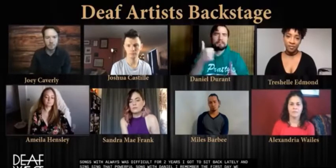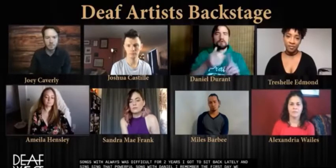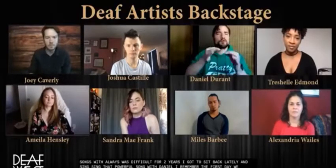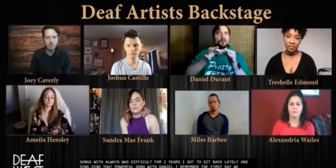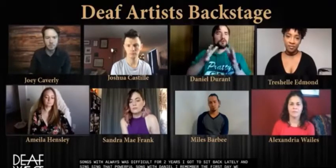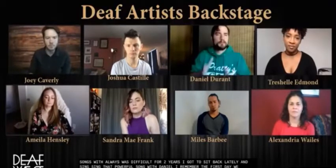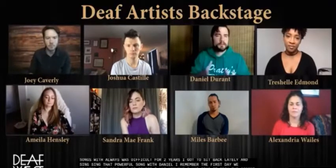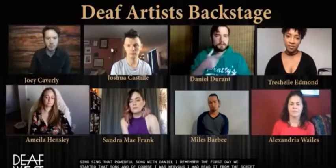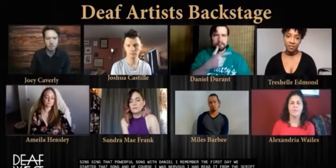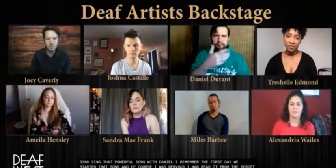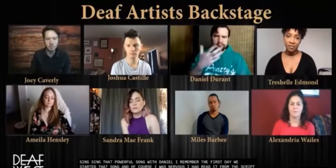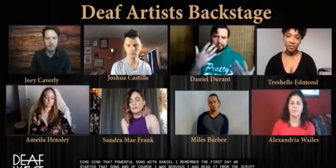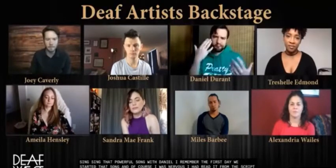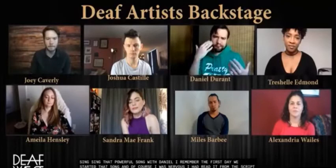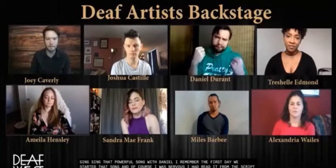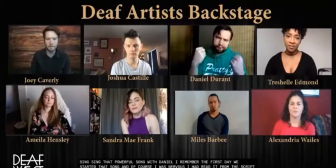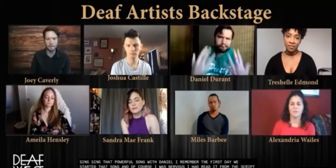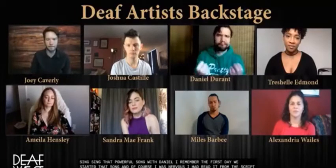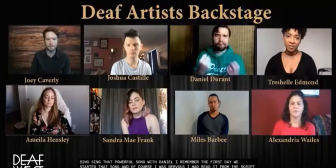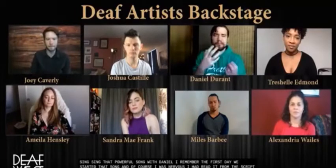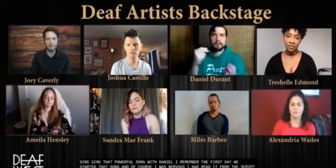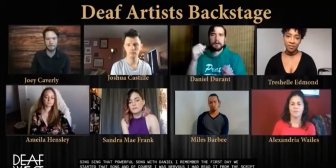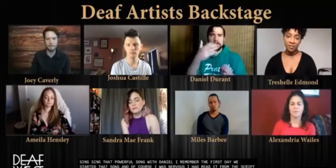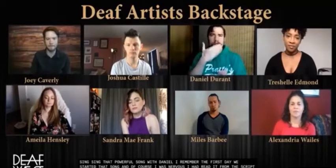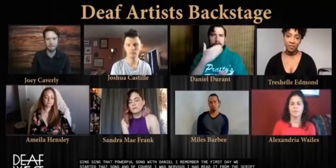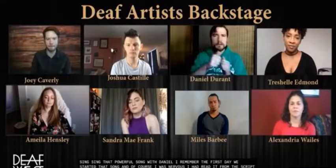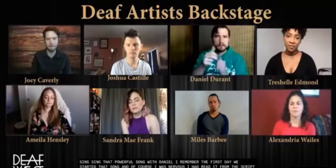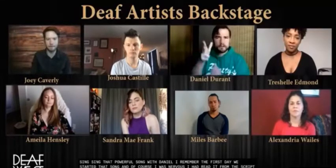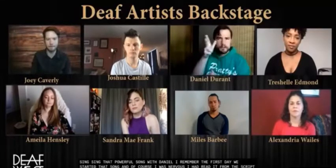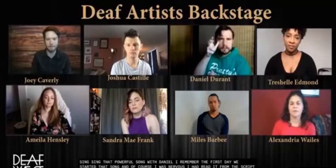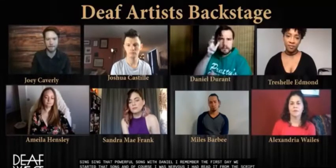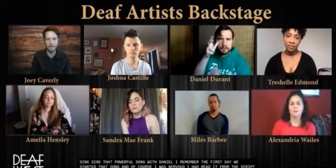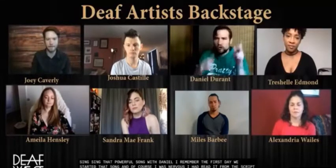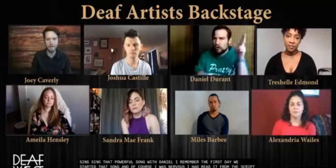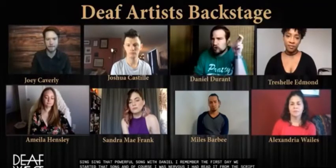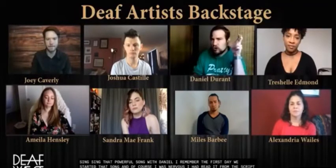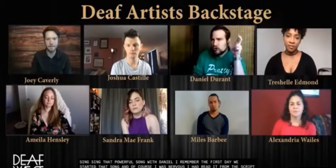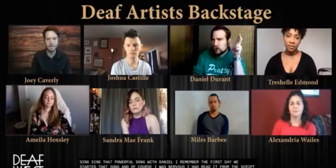And I believe that she's a hearing interpreter with Deaf parents.